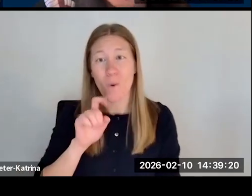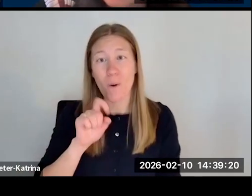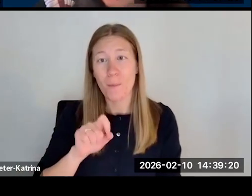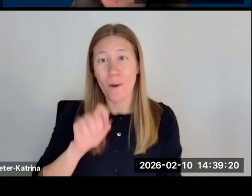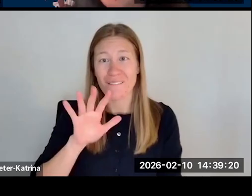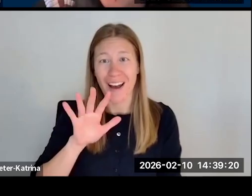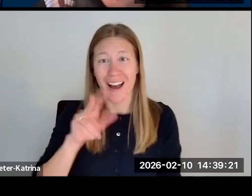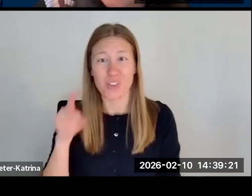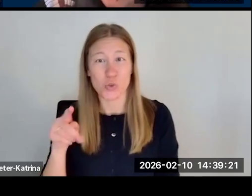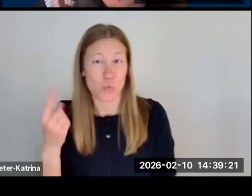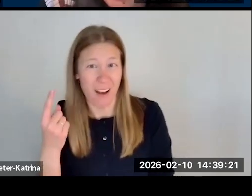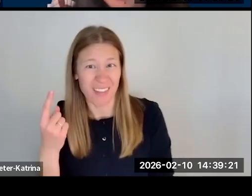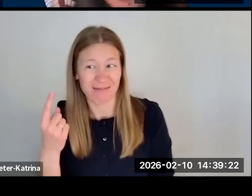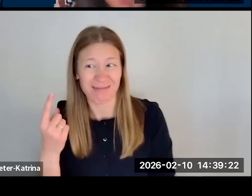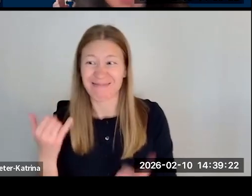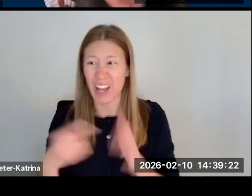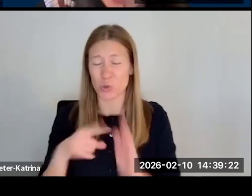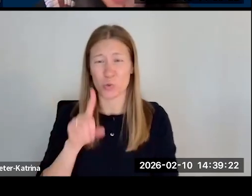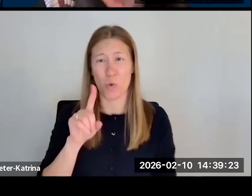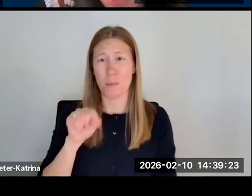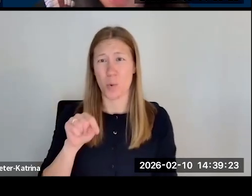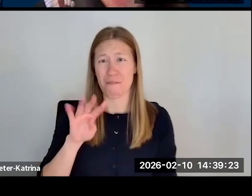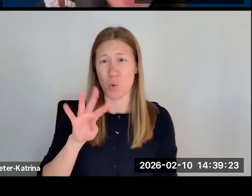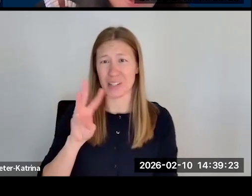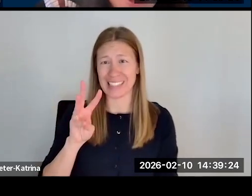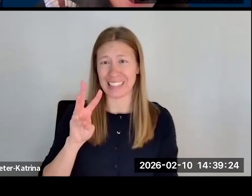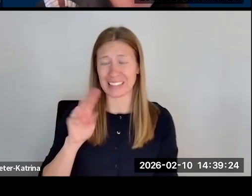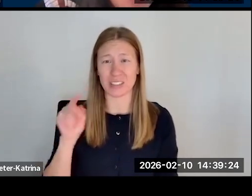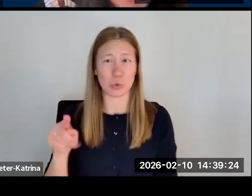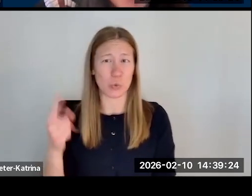and this is 1.46 to one so it fails.